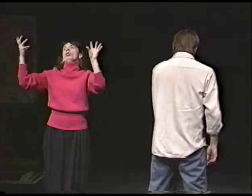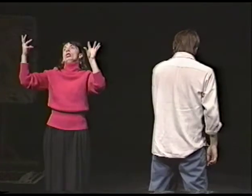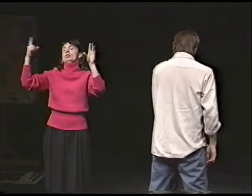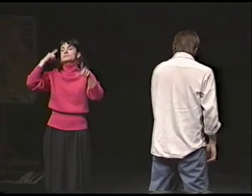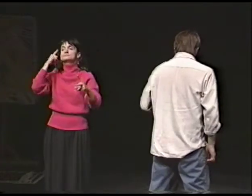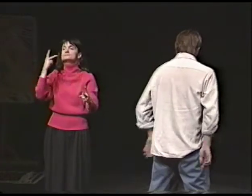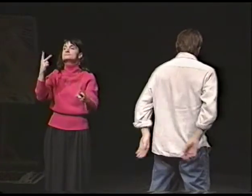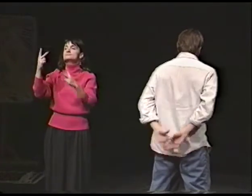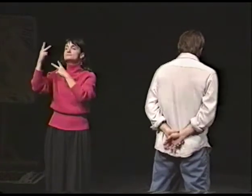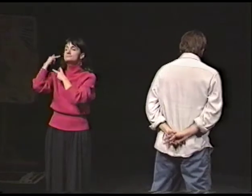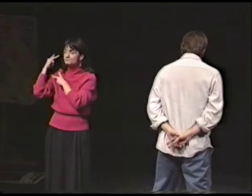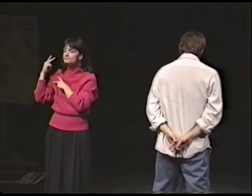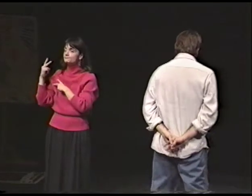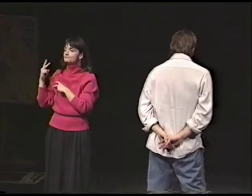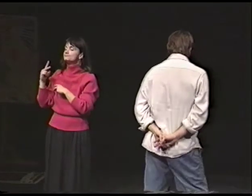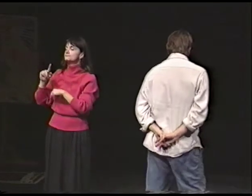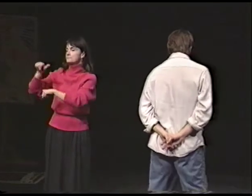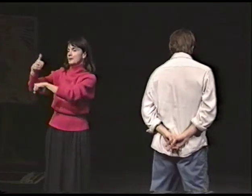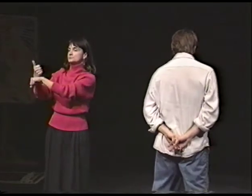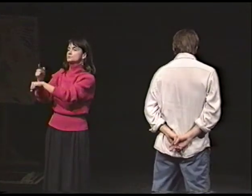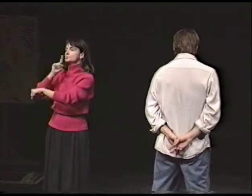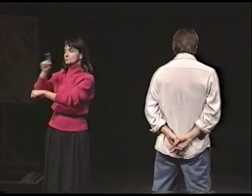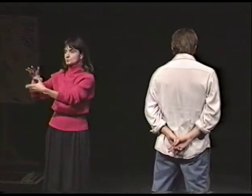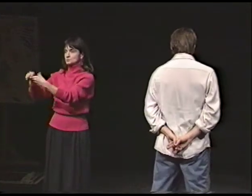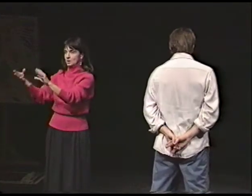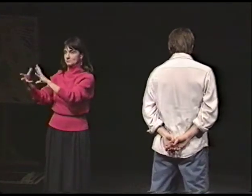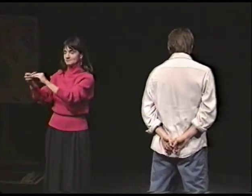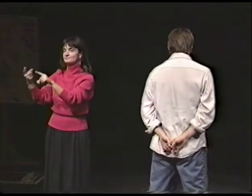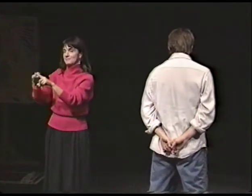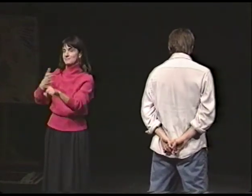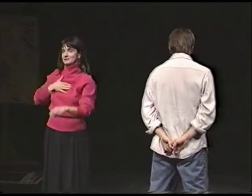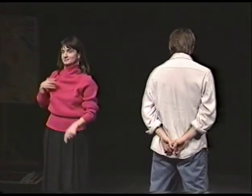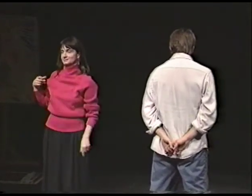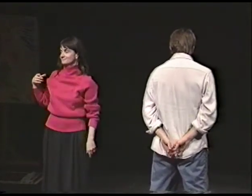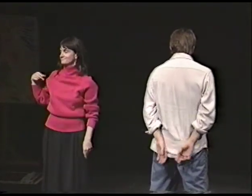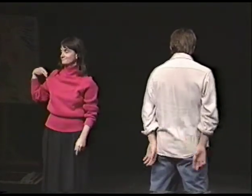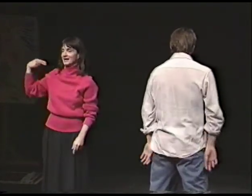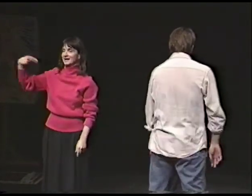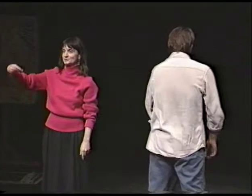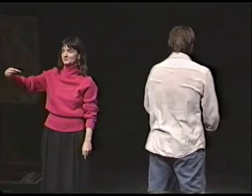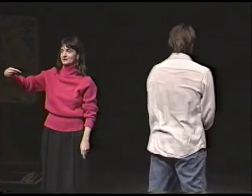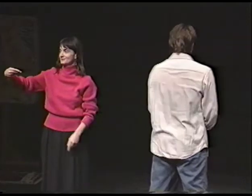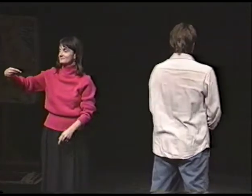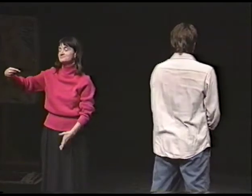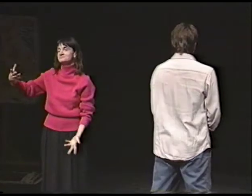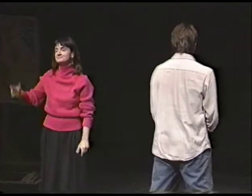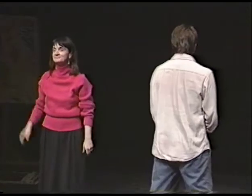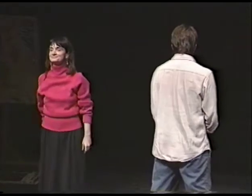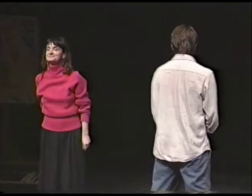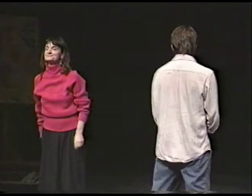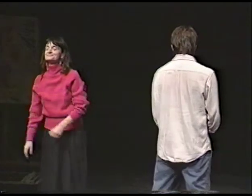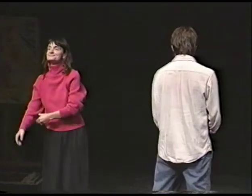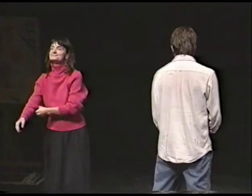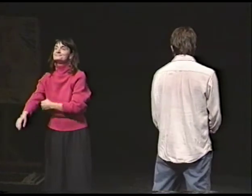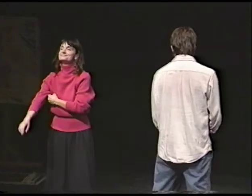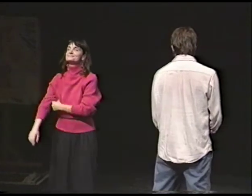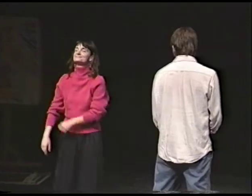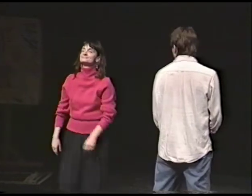This poem is called Psychotic Memory. And it's based on a true story, something that happened in my personal history.